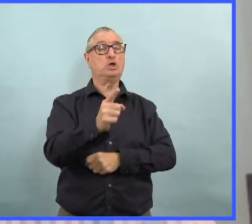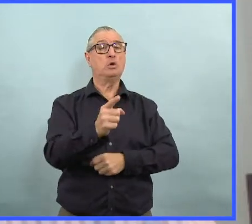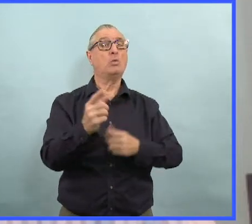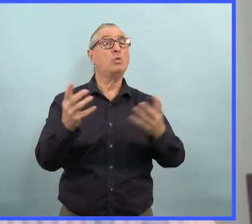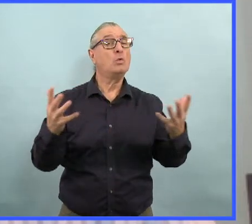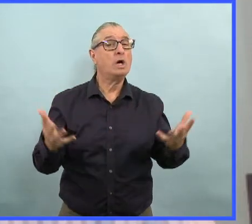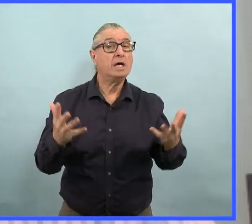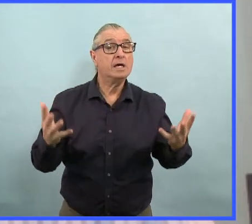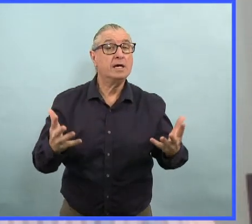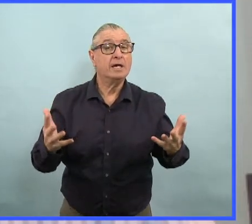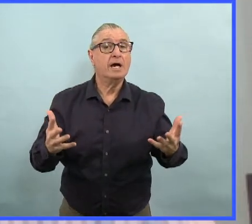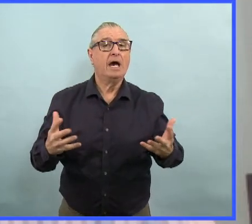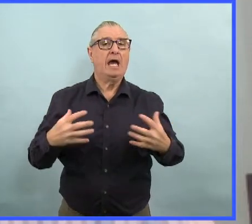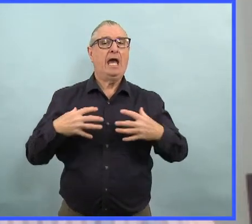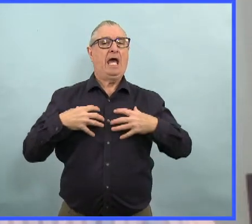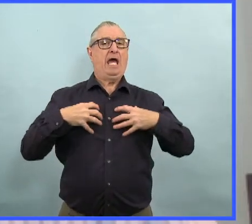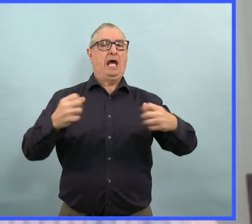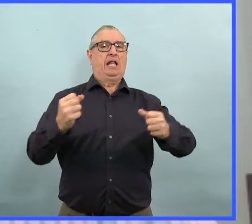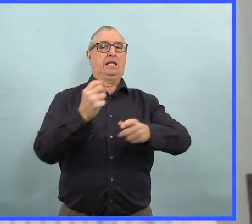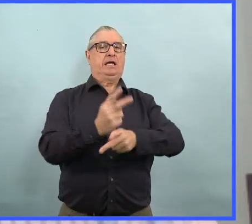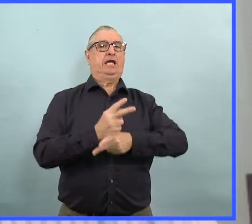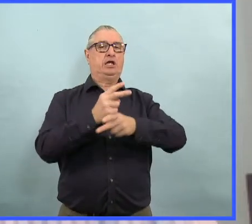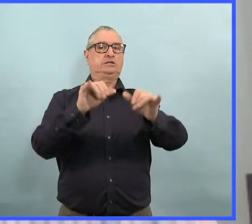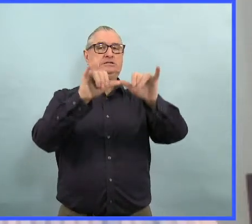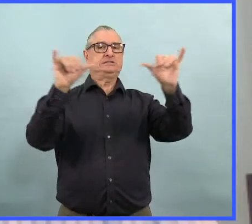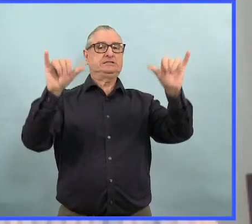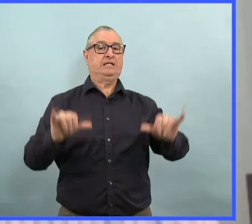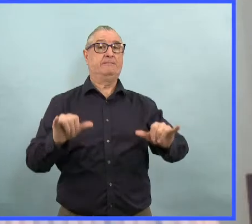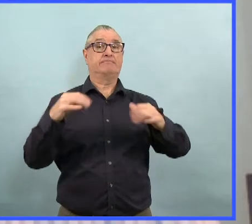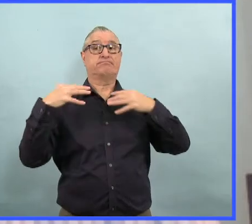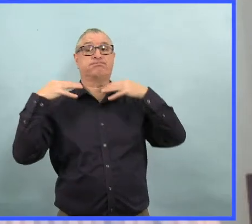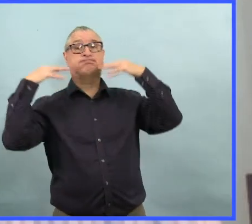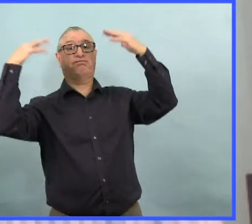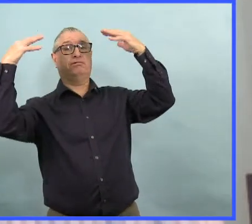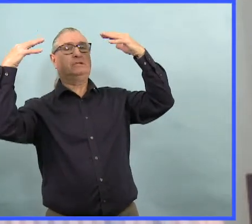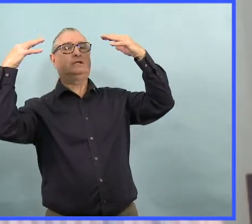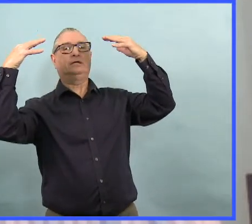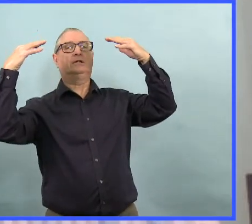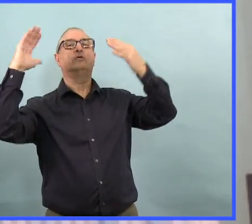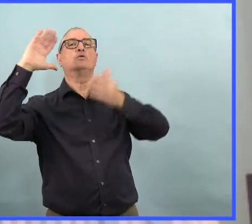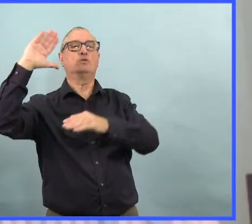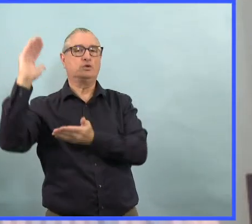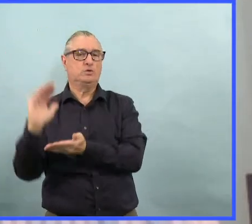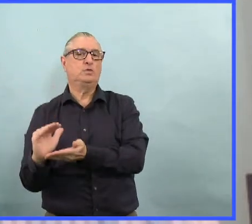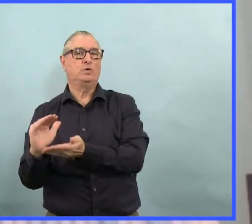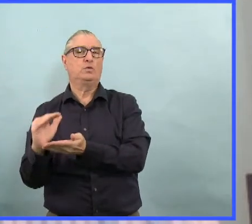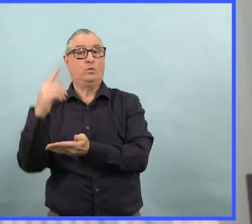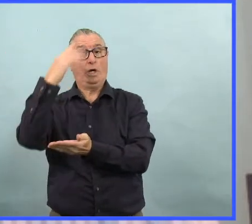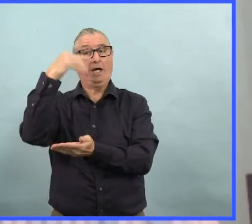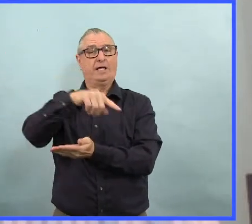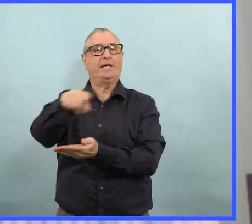already been been available so a positive cova 19 test needs to be confirmed